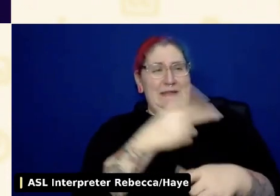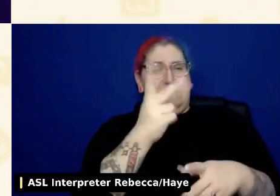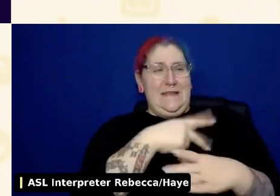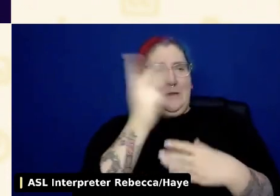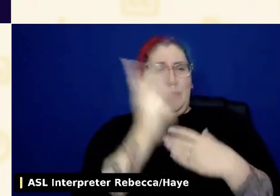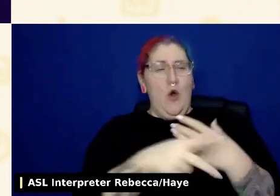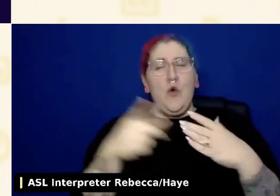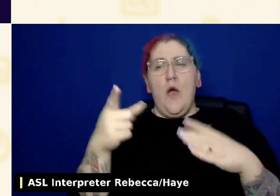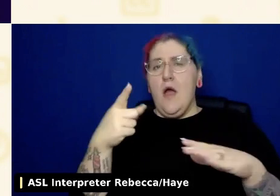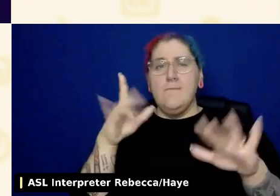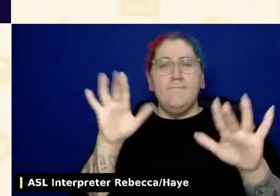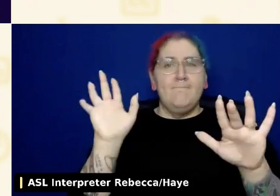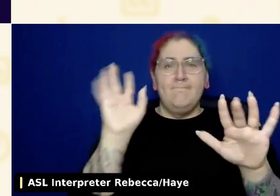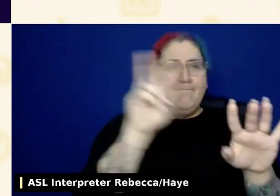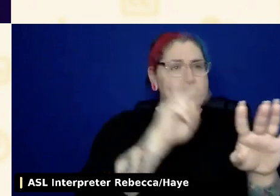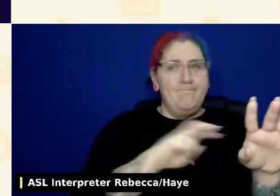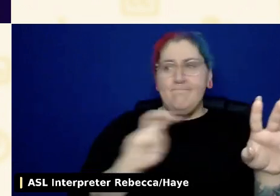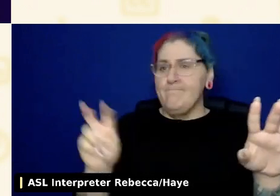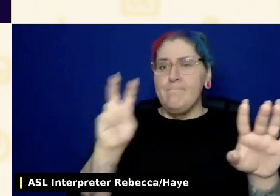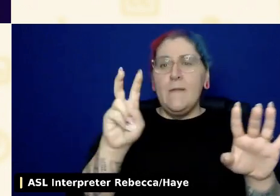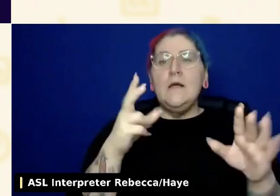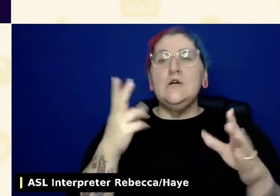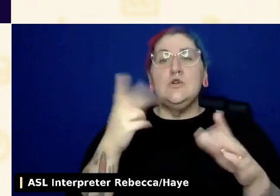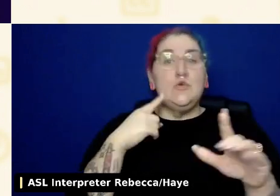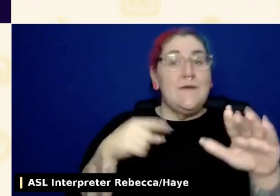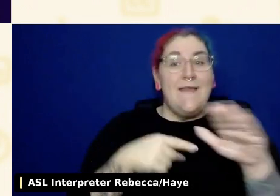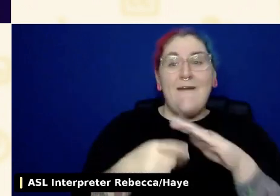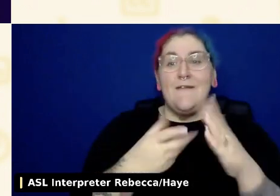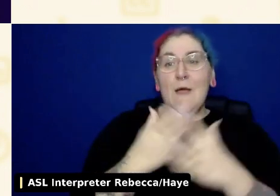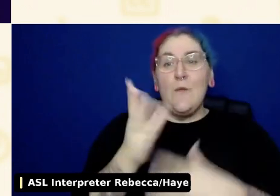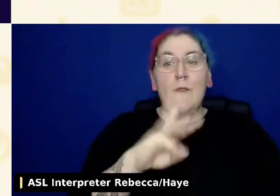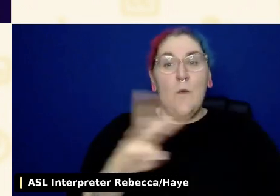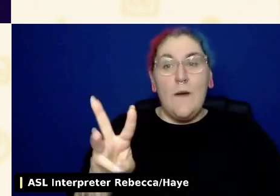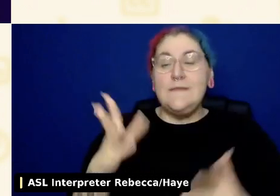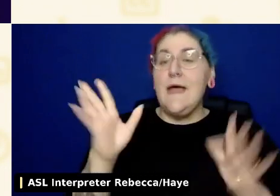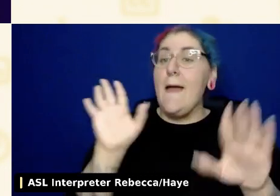The first is for plug-in developers. Please test your plug-ins with a screen reader,